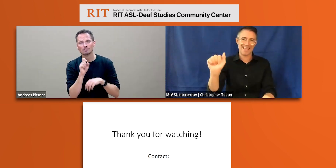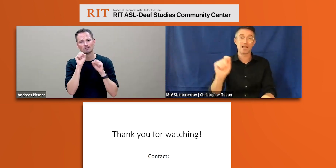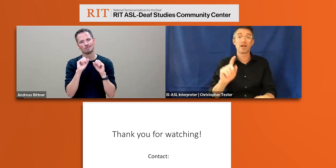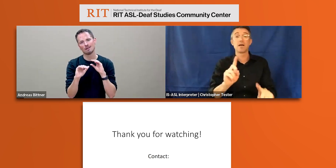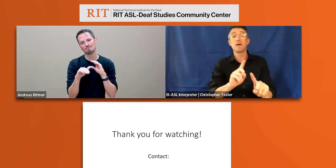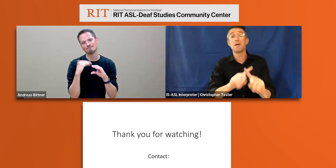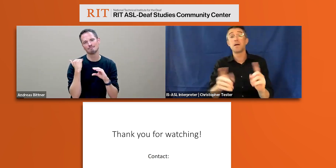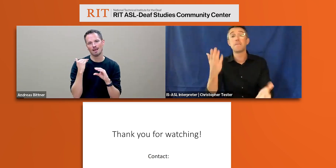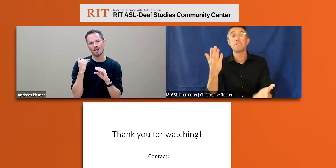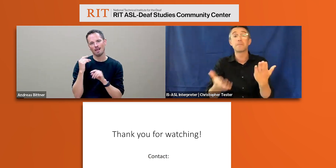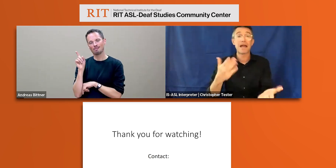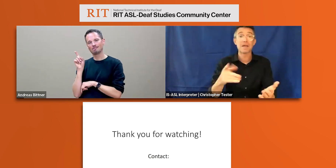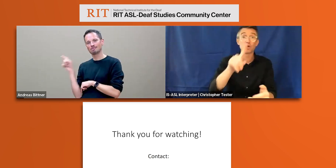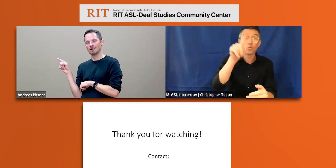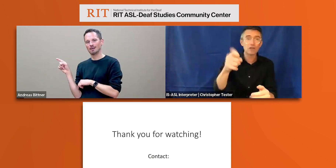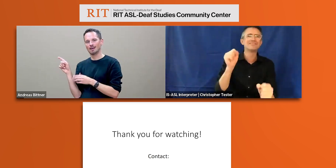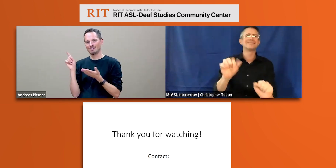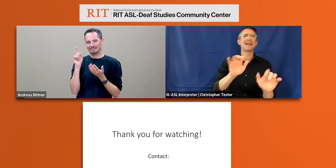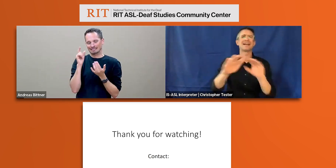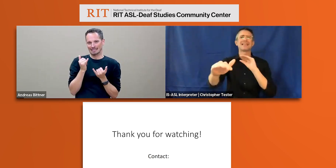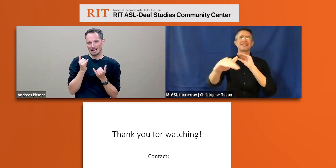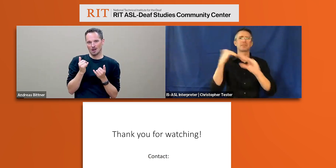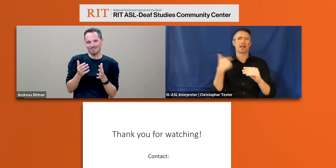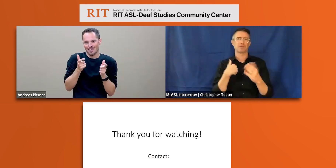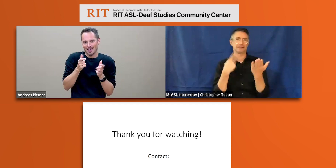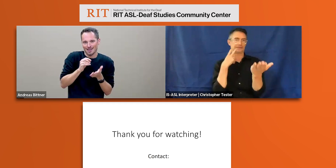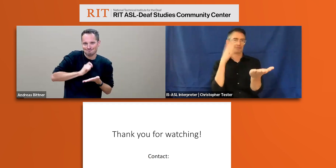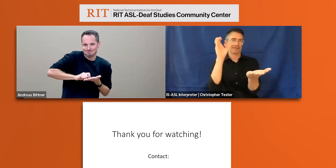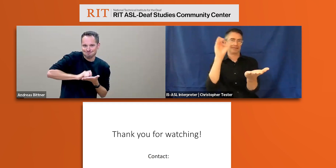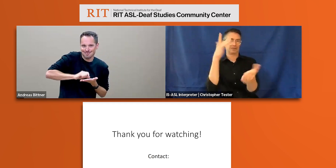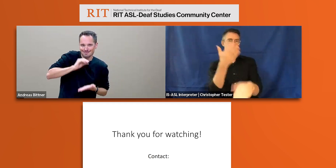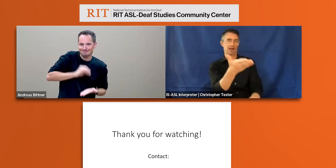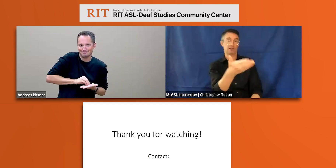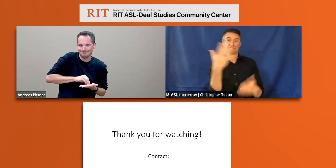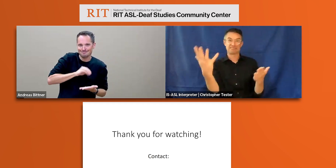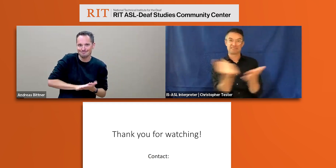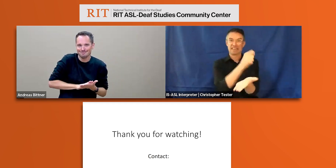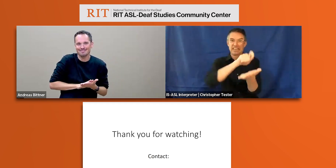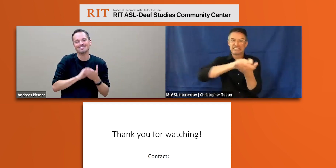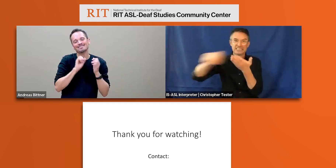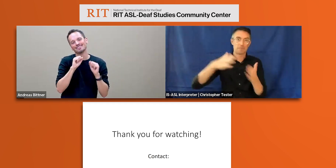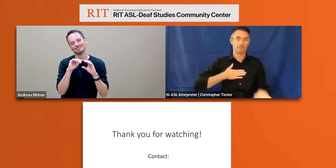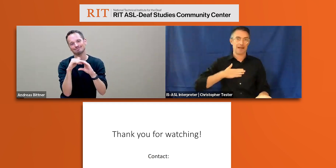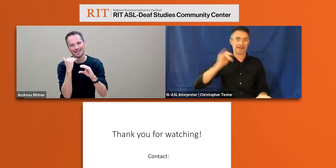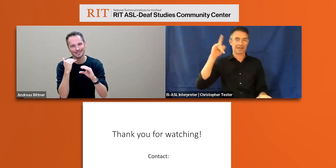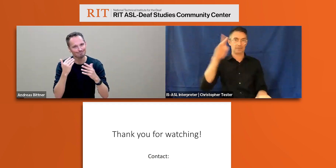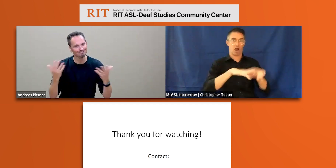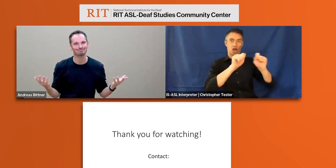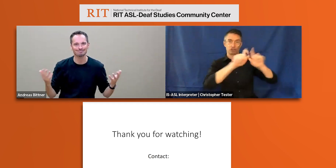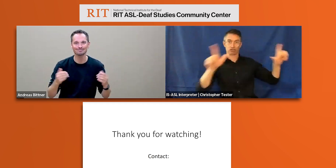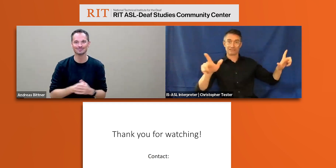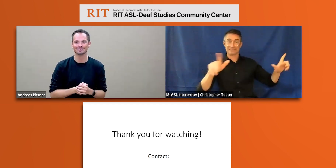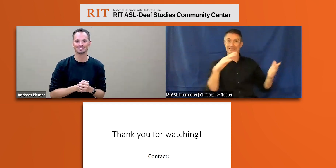We don't have time right now for them, but you see my contact information on the screen right now.